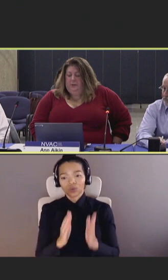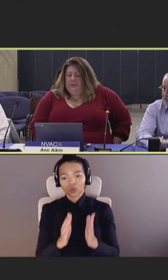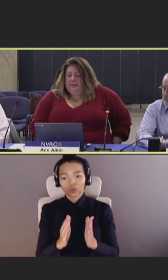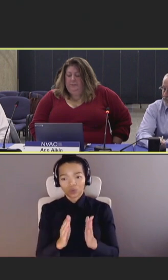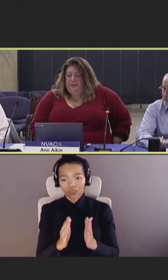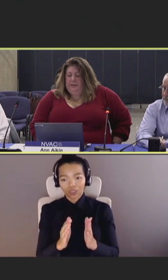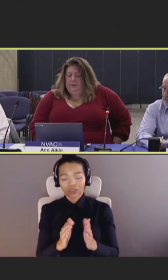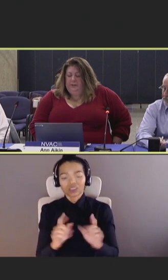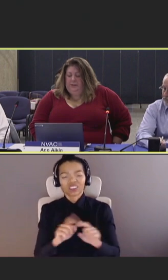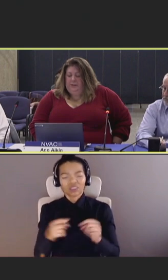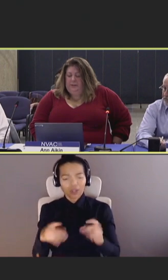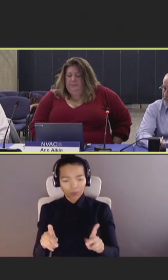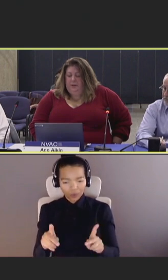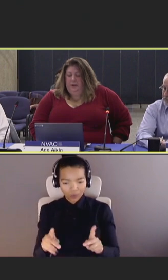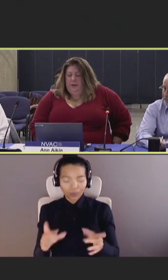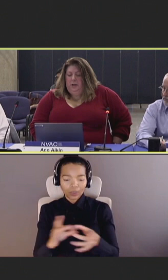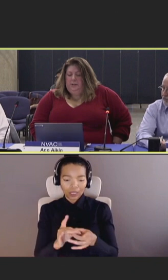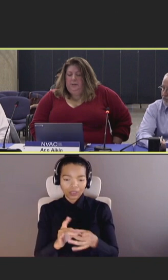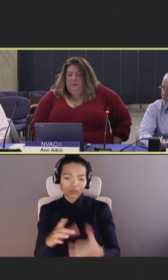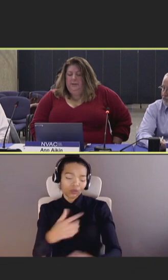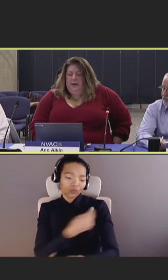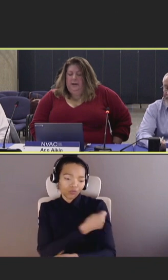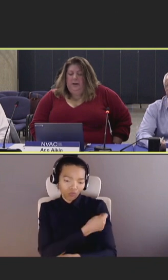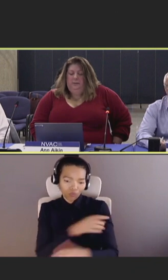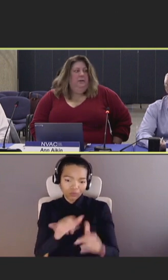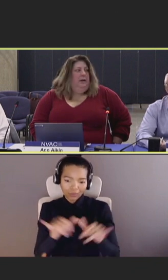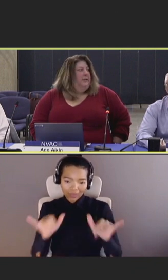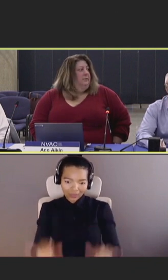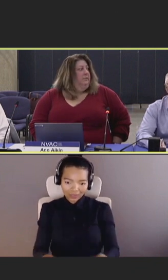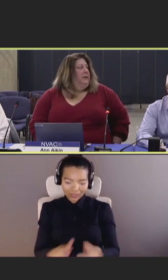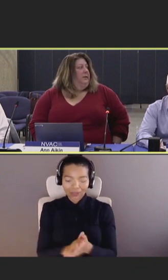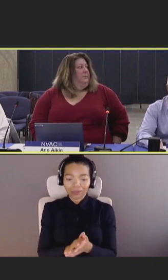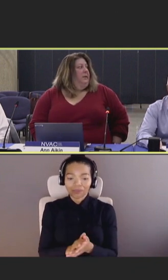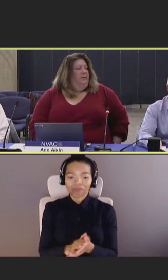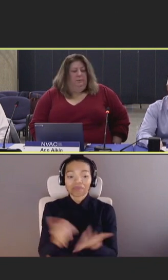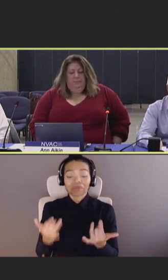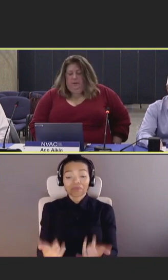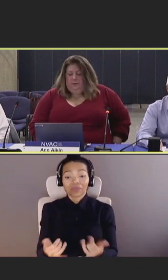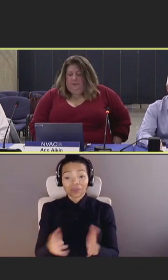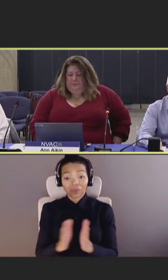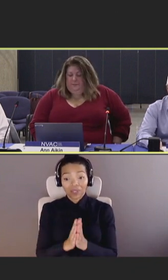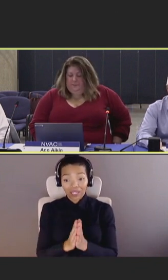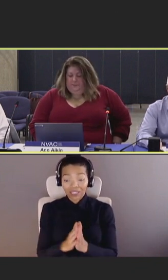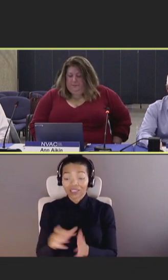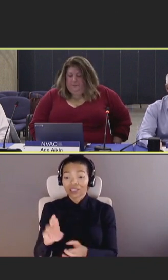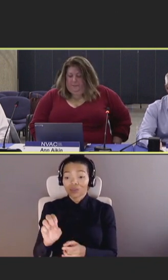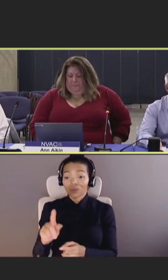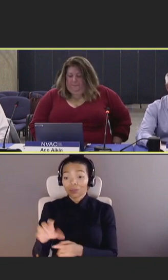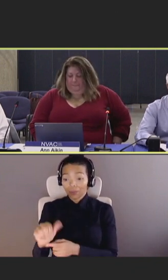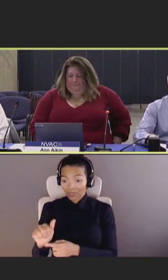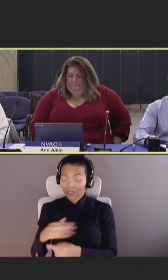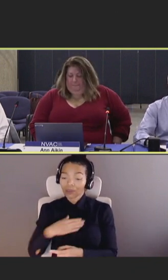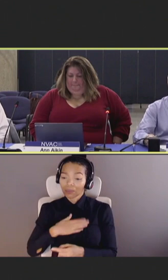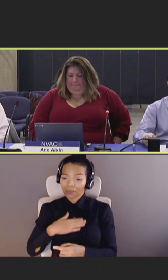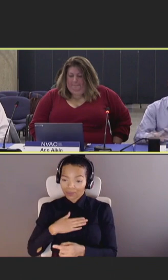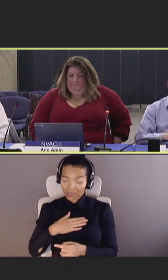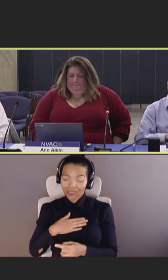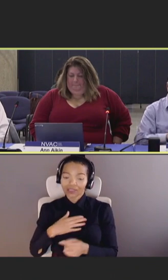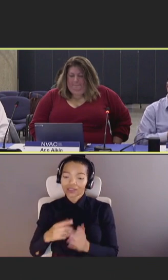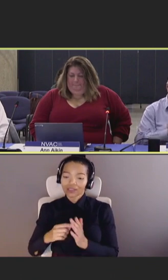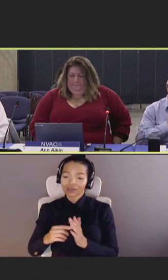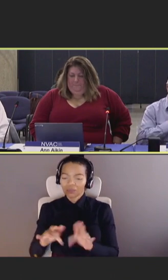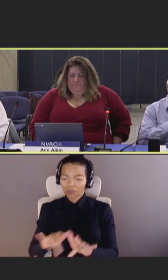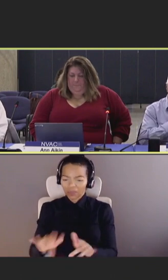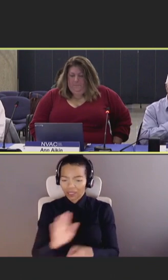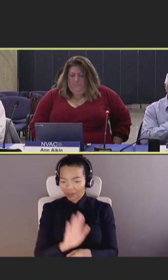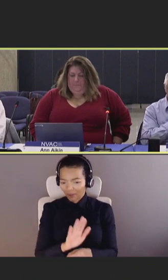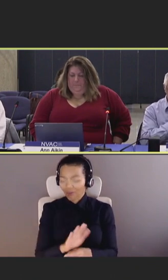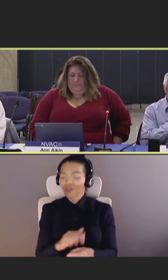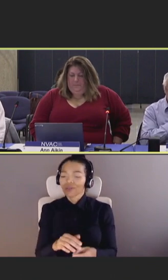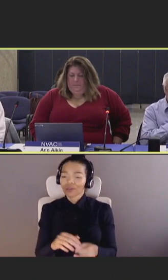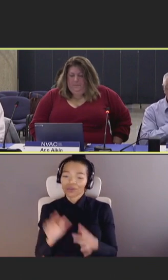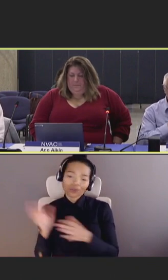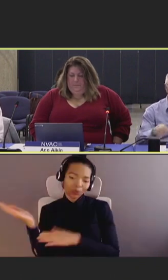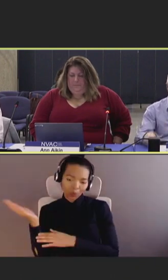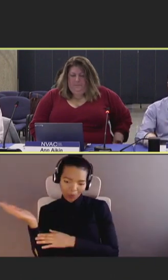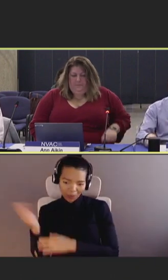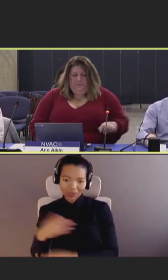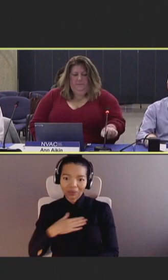the immunization system. So, with that, I will ask Rebecca to play her remarks.